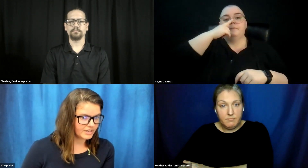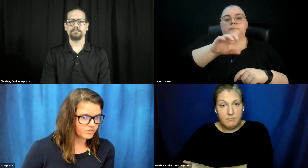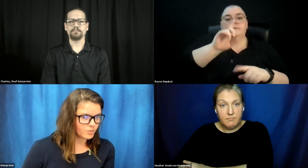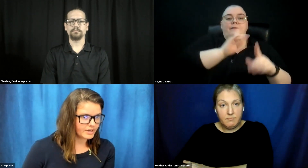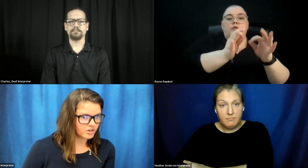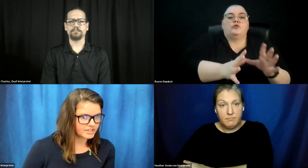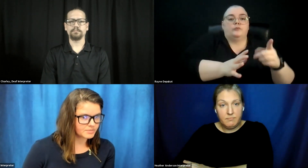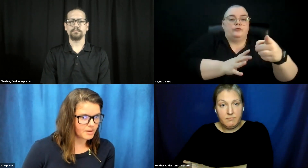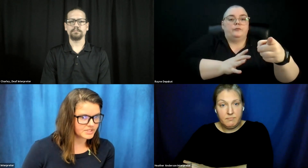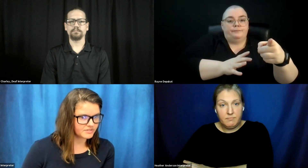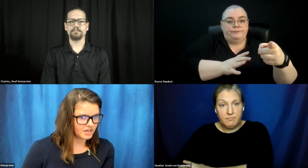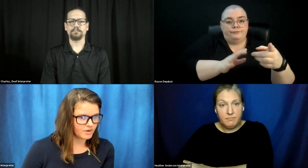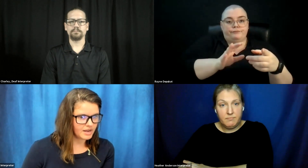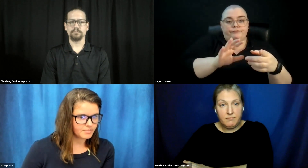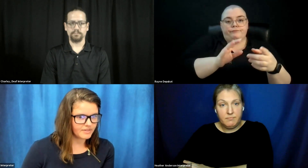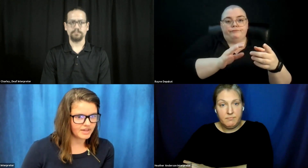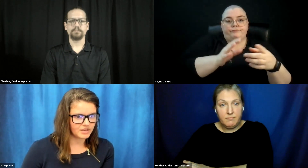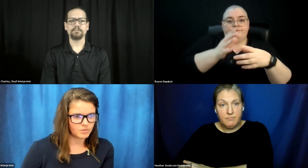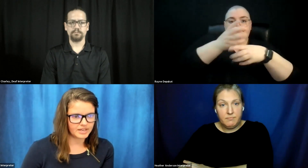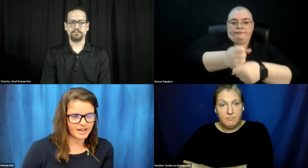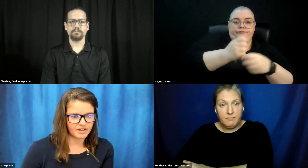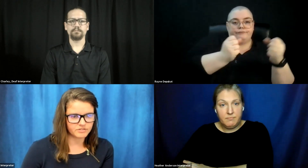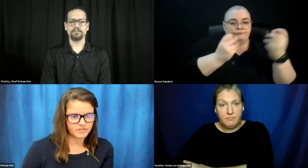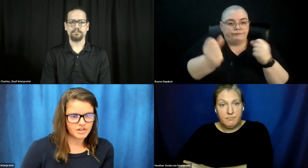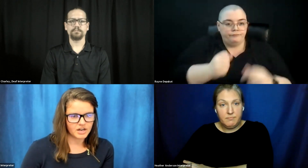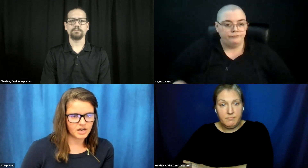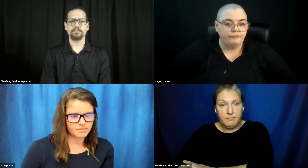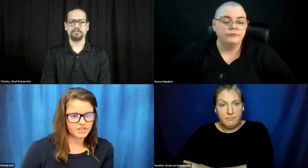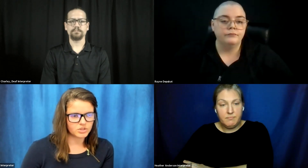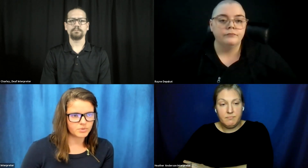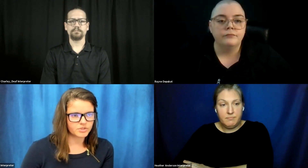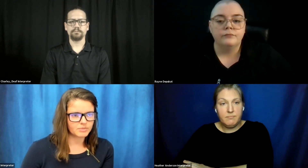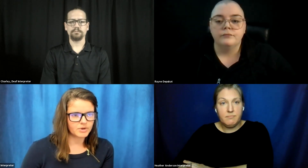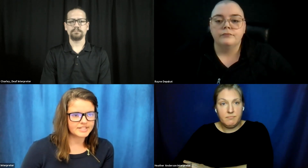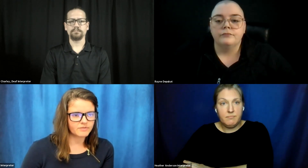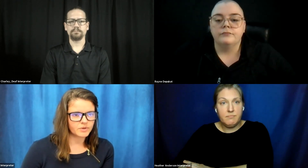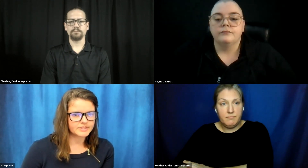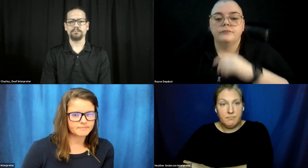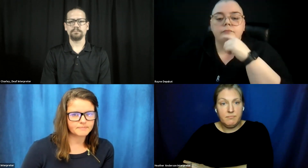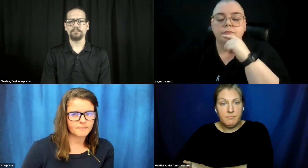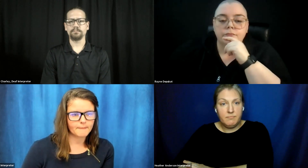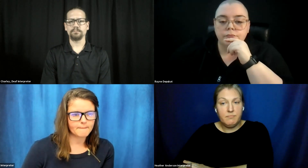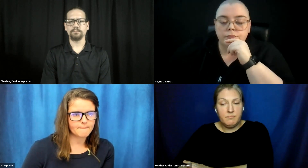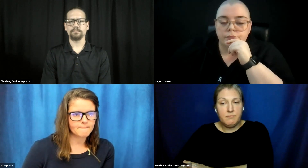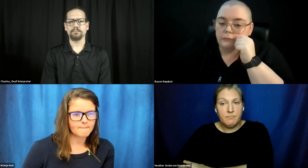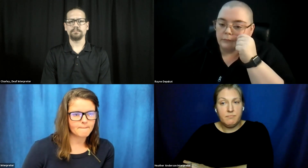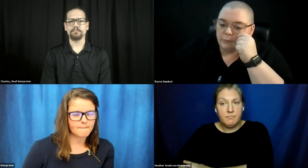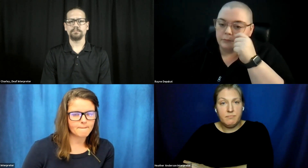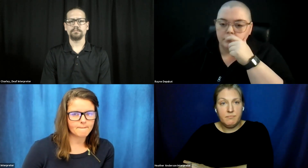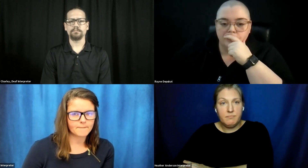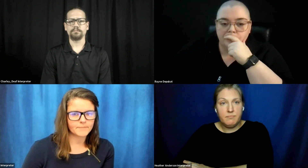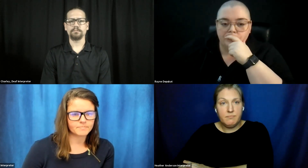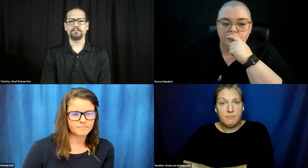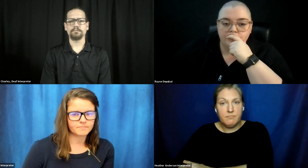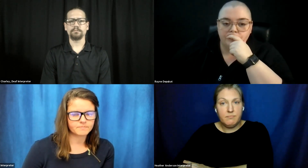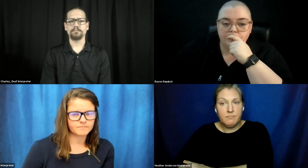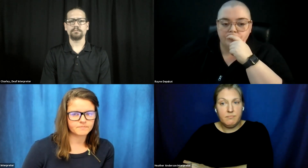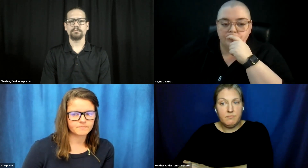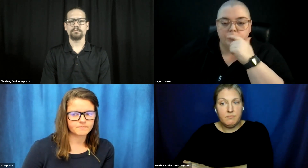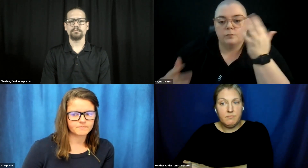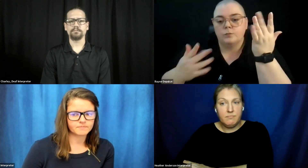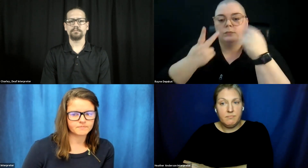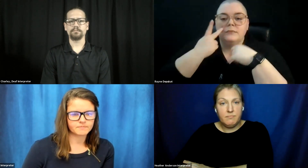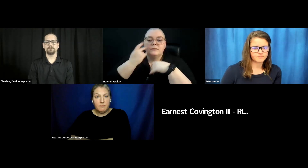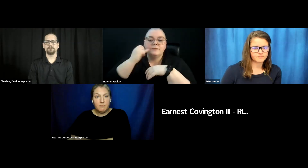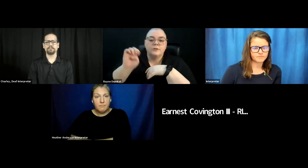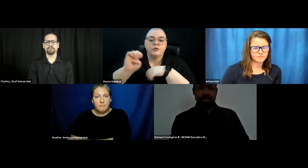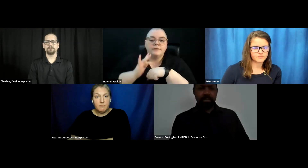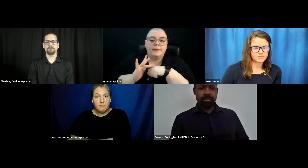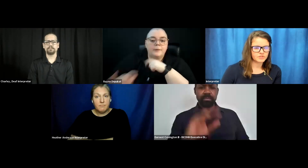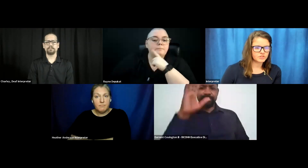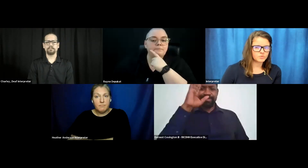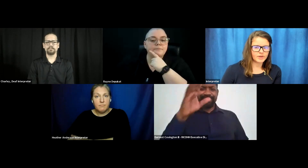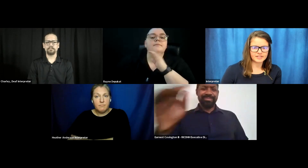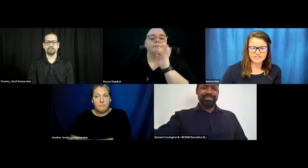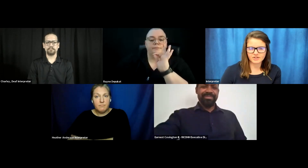We're waiting for when Ernest pops this video up, and then we can have the interpreter summarize that for us.